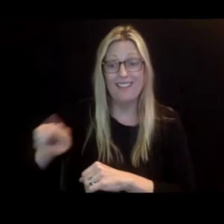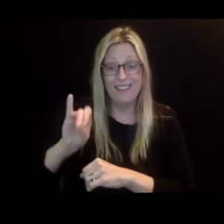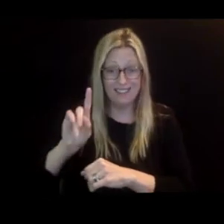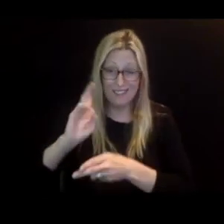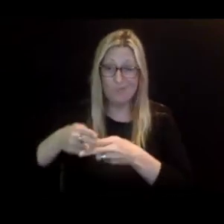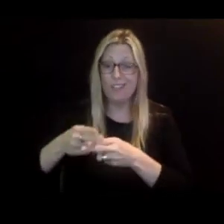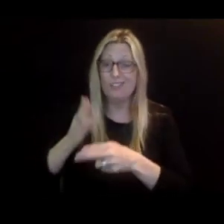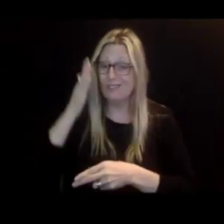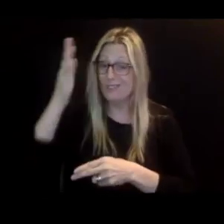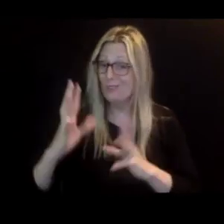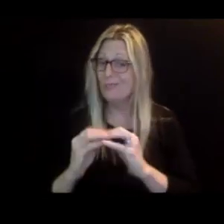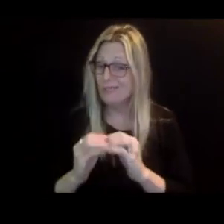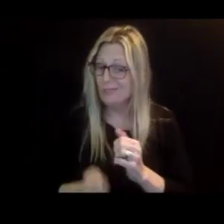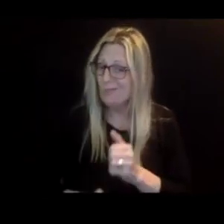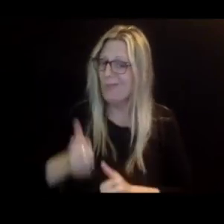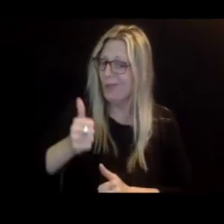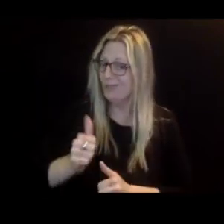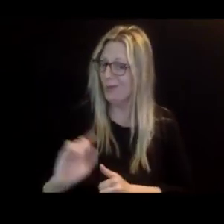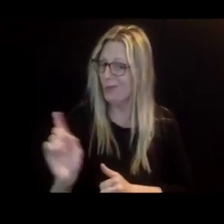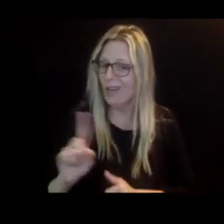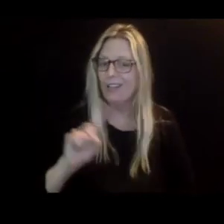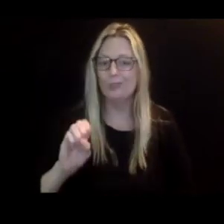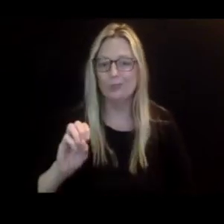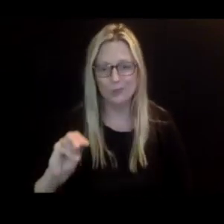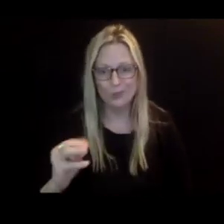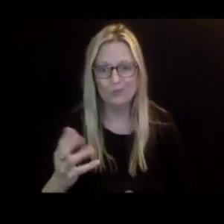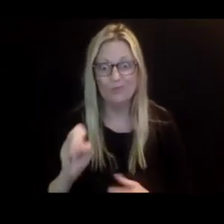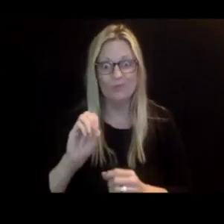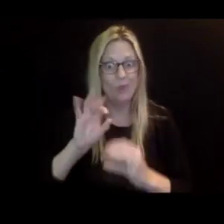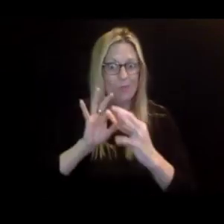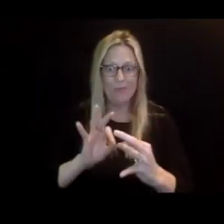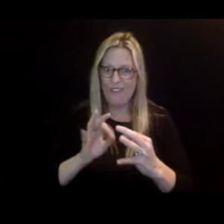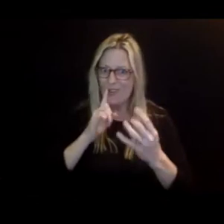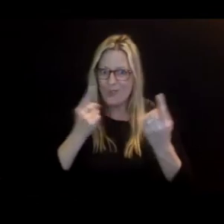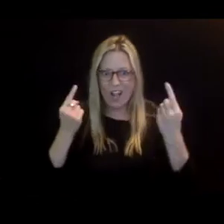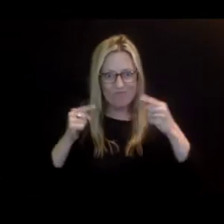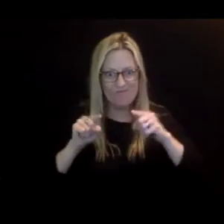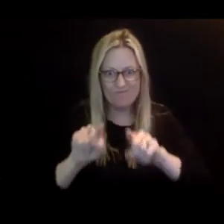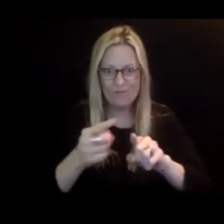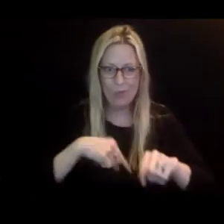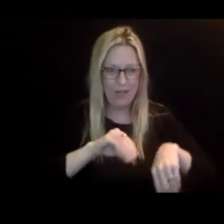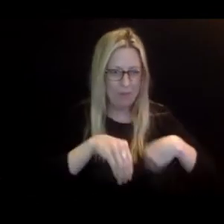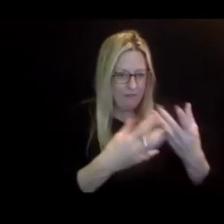meetings will take place on Zoom. It is perfect how it is aligning with our work, as we provide